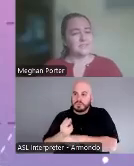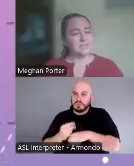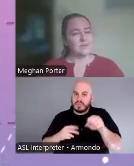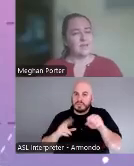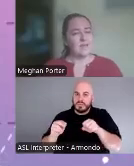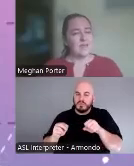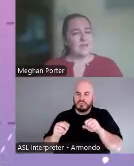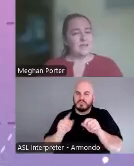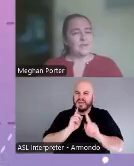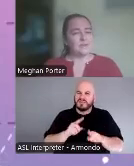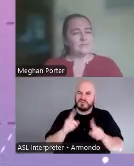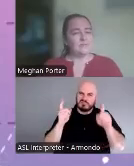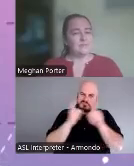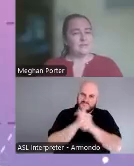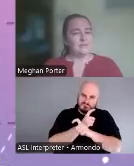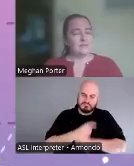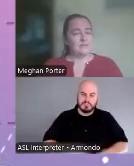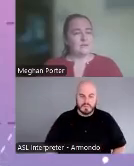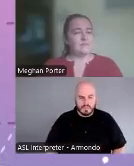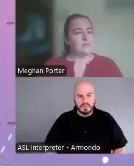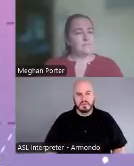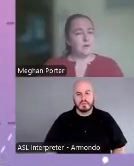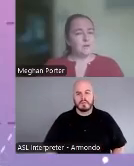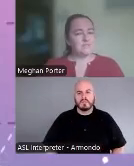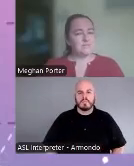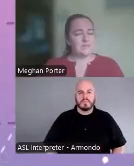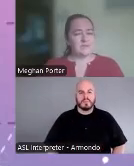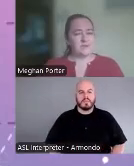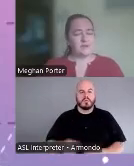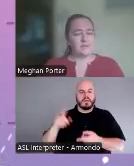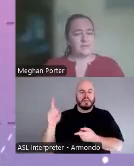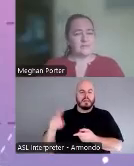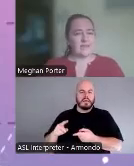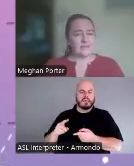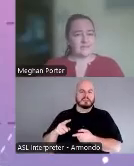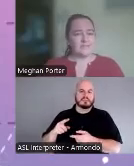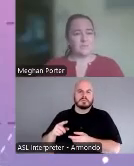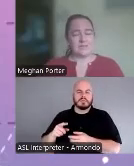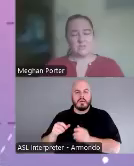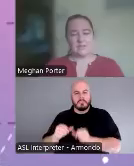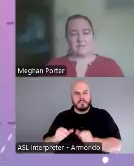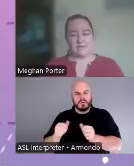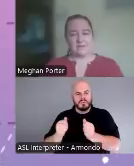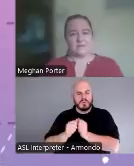So there were fewer posts with no alt text in 2025 compared